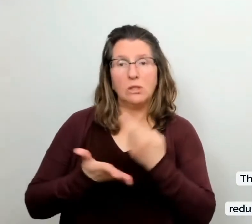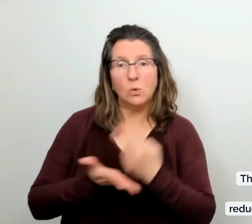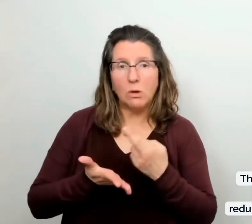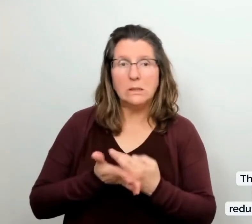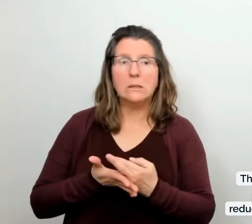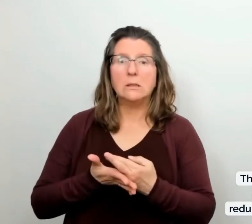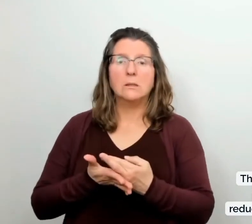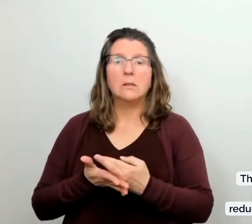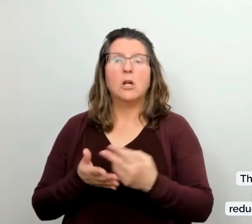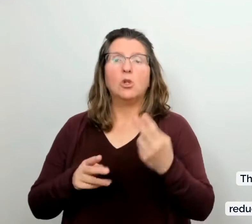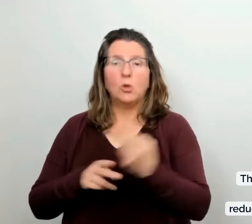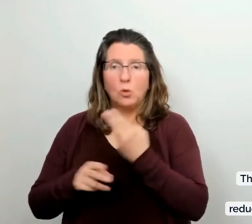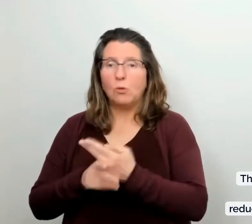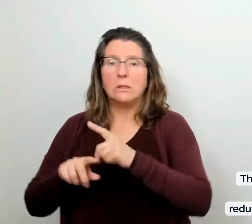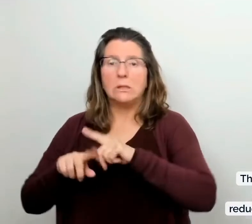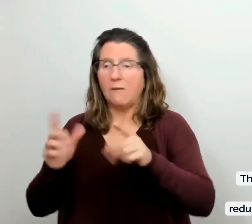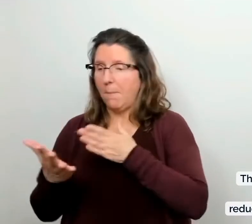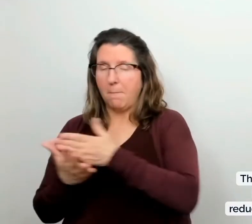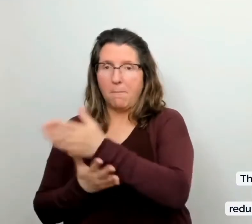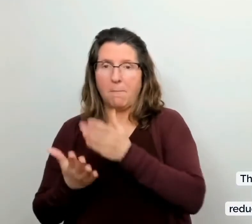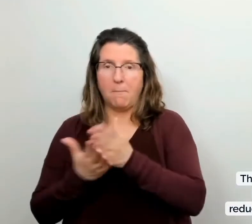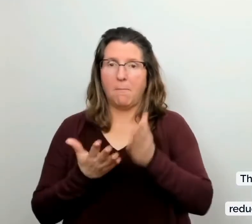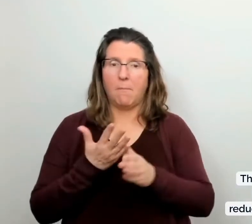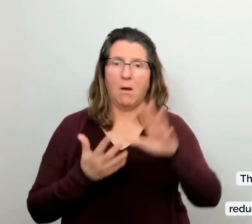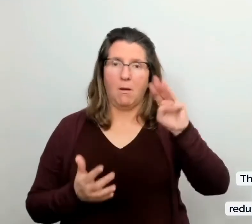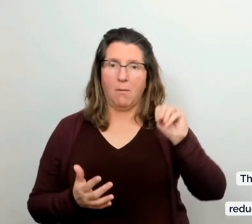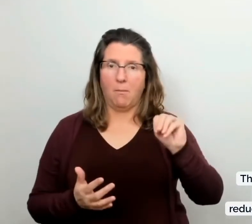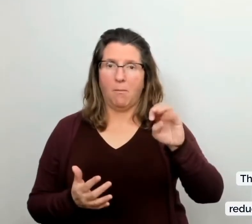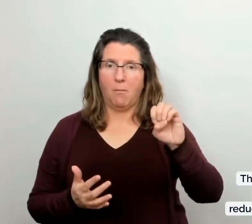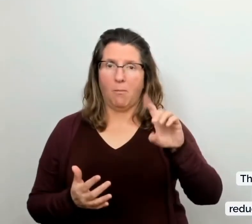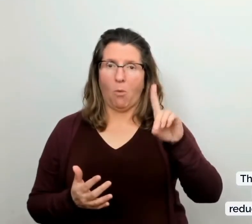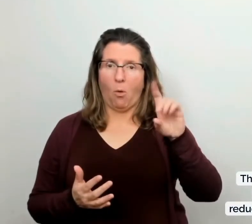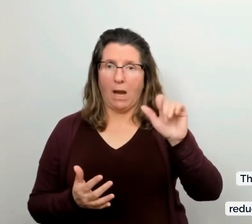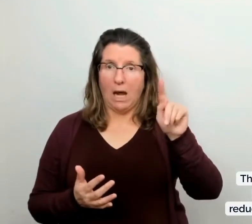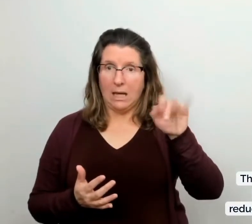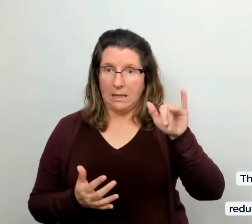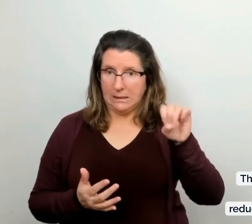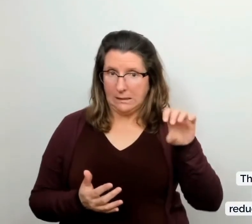If you are able to provide materials and resources through multiple modalities